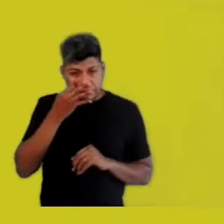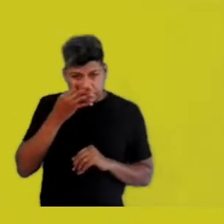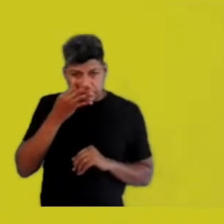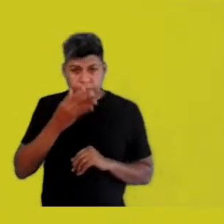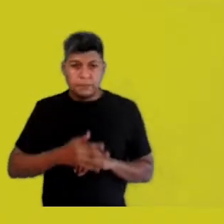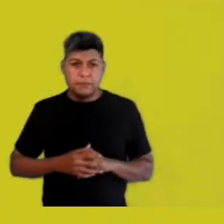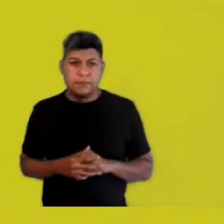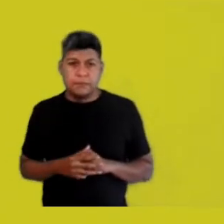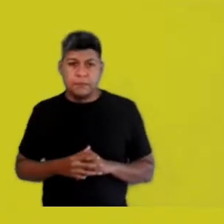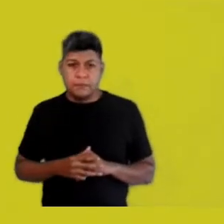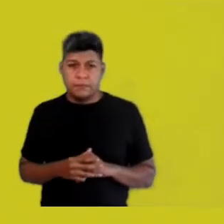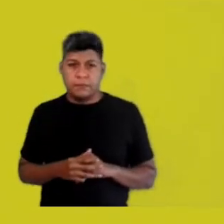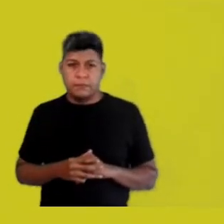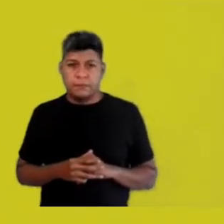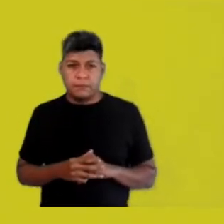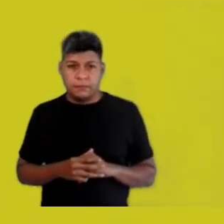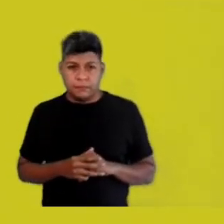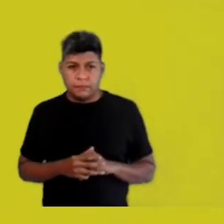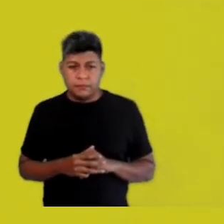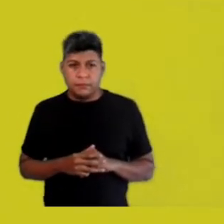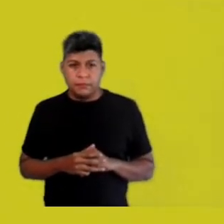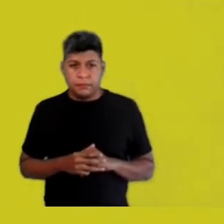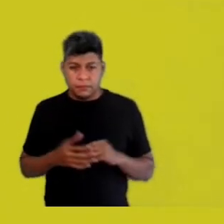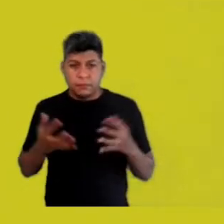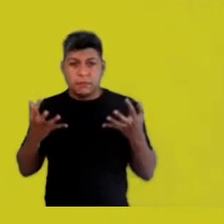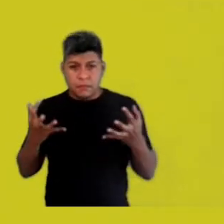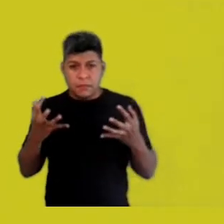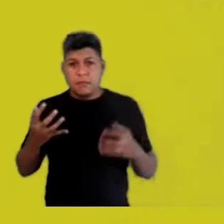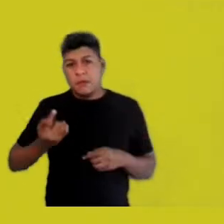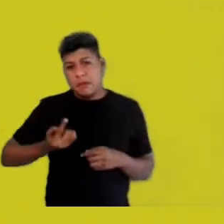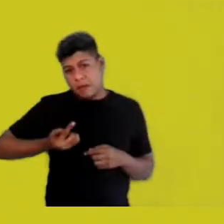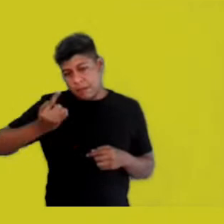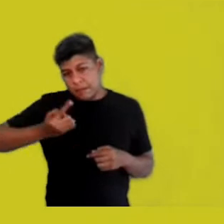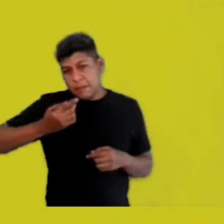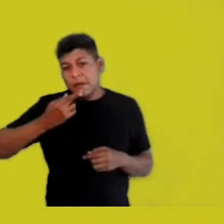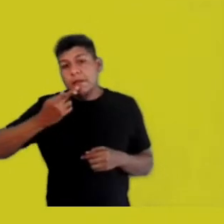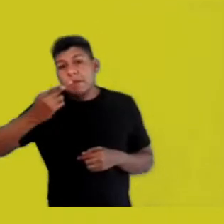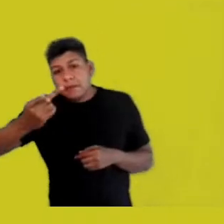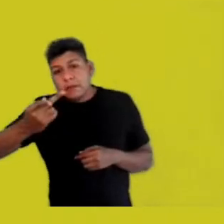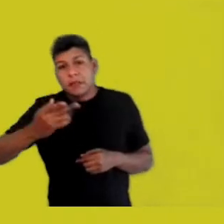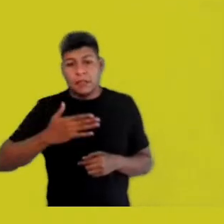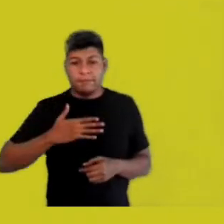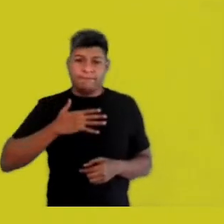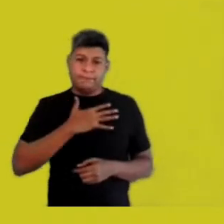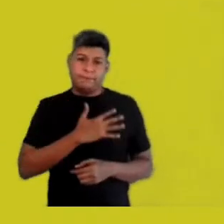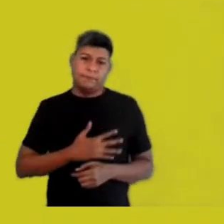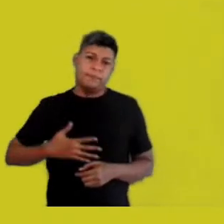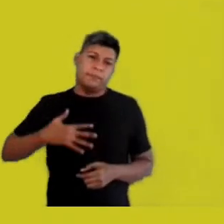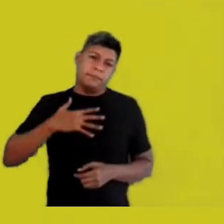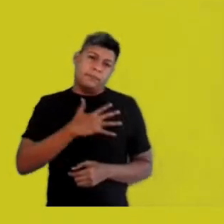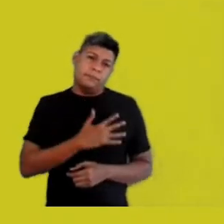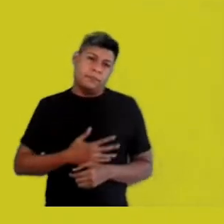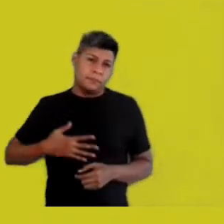First of all, I’d like to talk about my joy and emotion